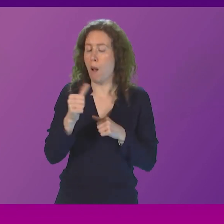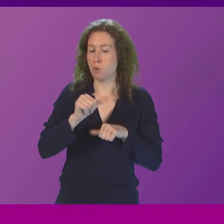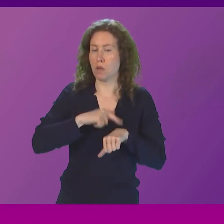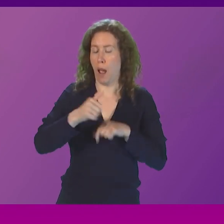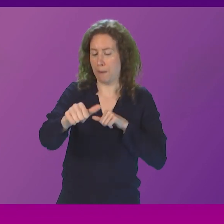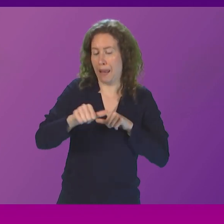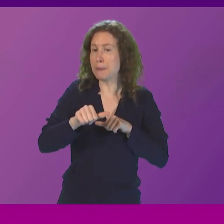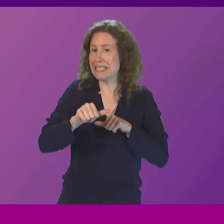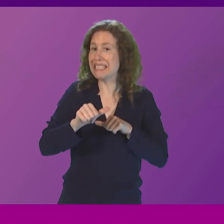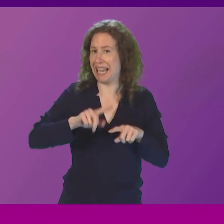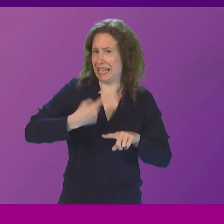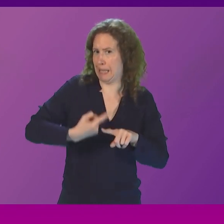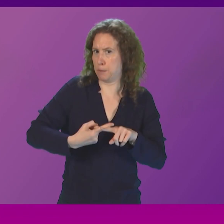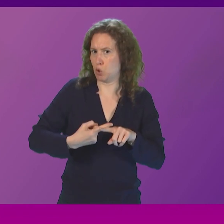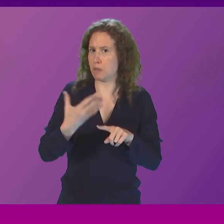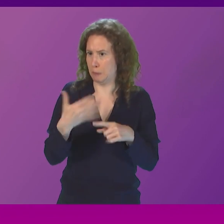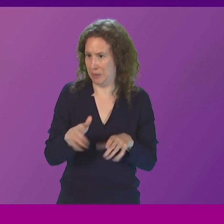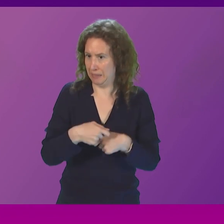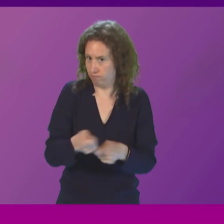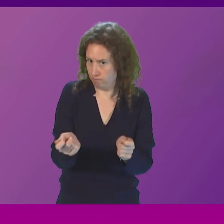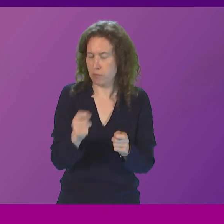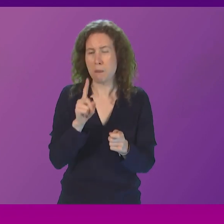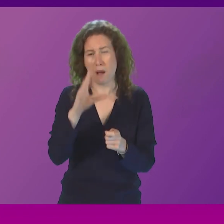have been granted.